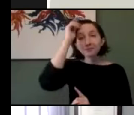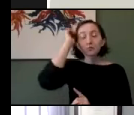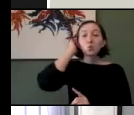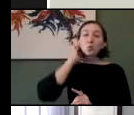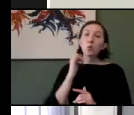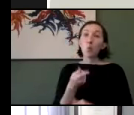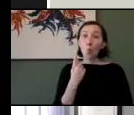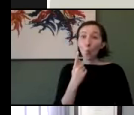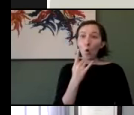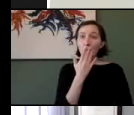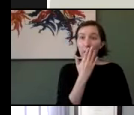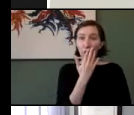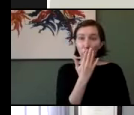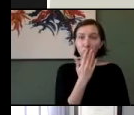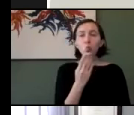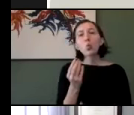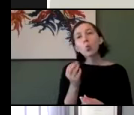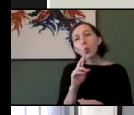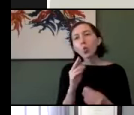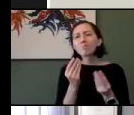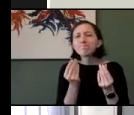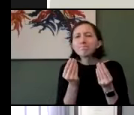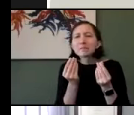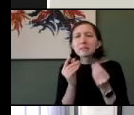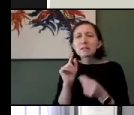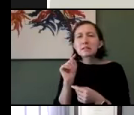can make it easier to locate for some folks